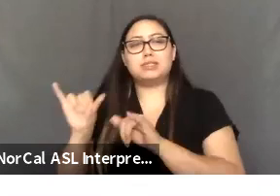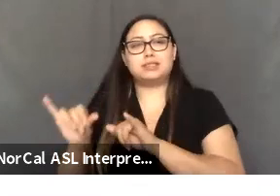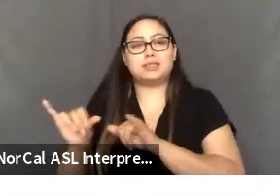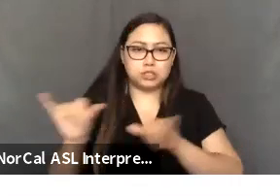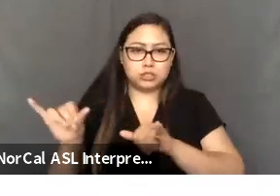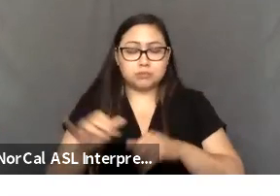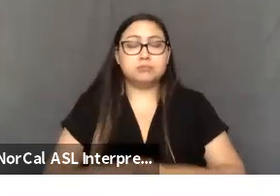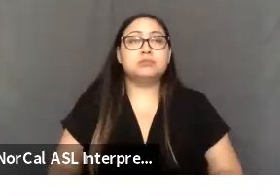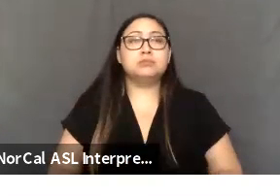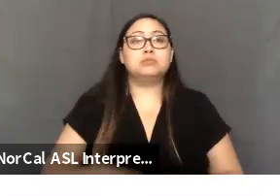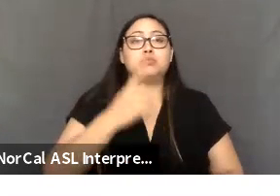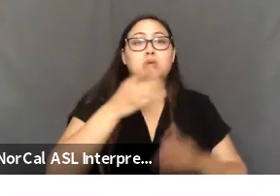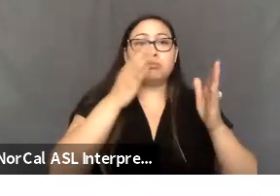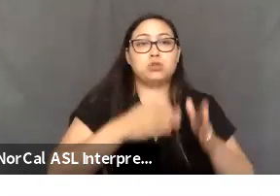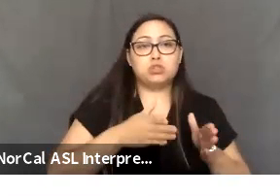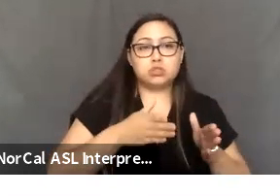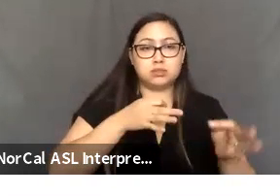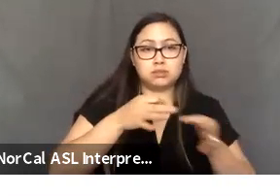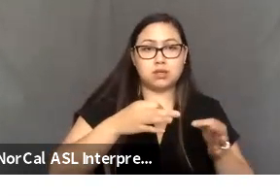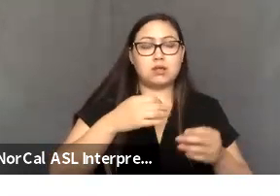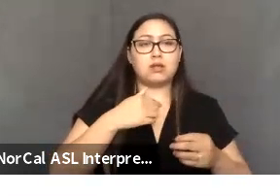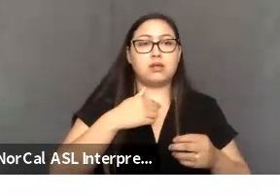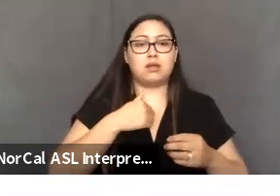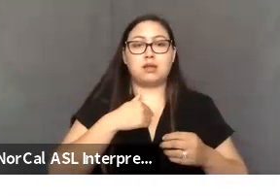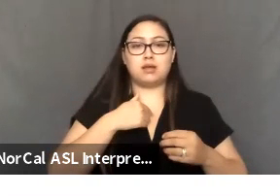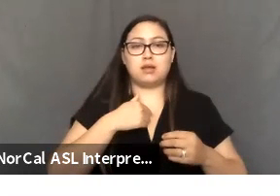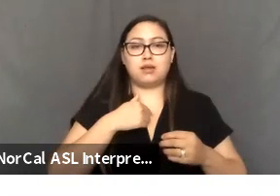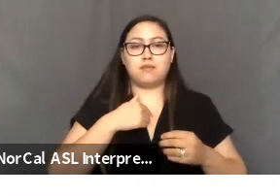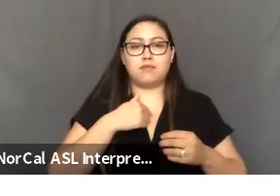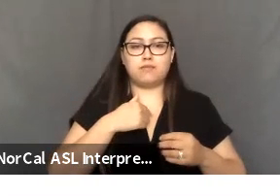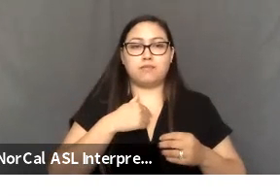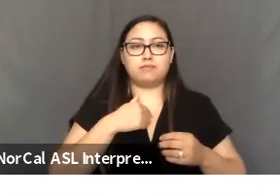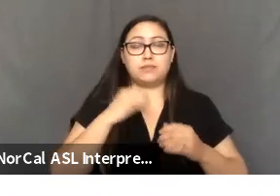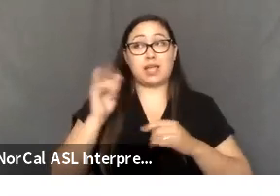I came in with a number of years of experience, but most of the ADA coordinators are people